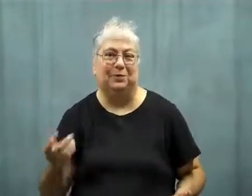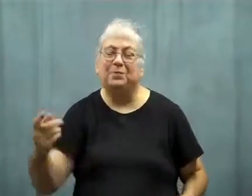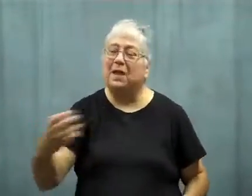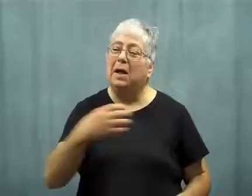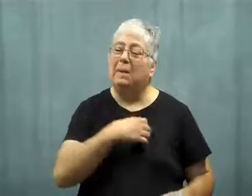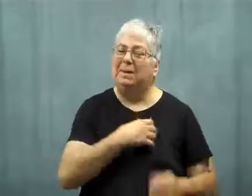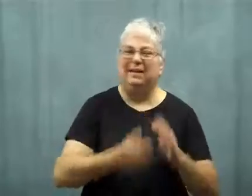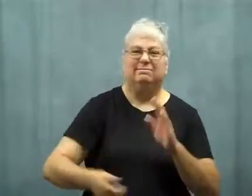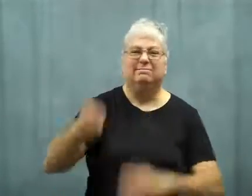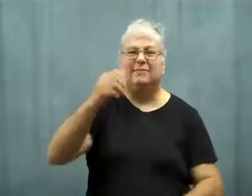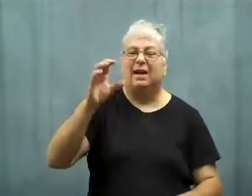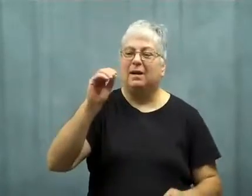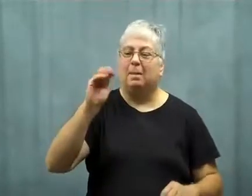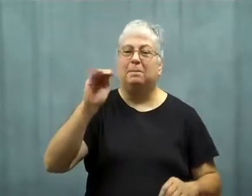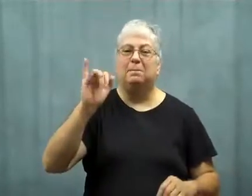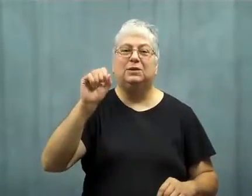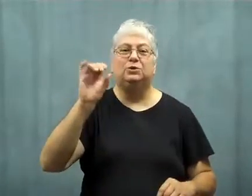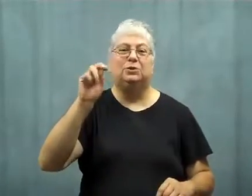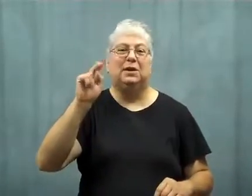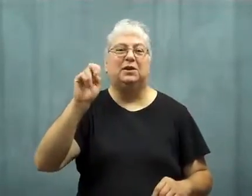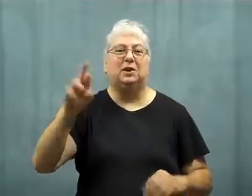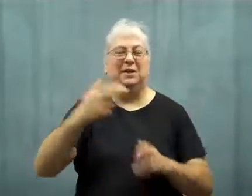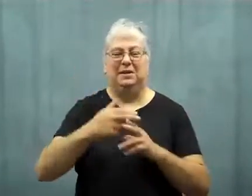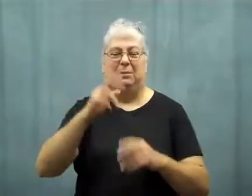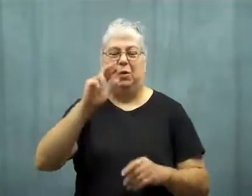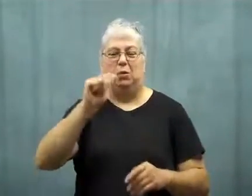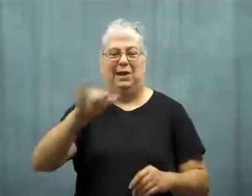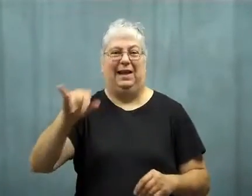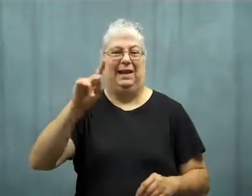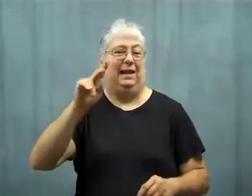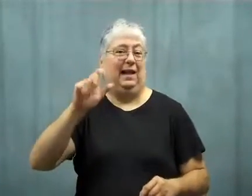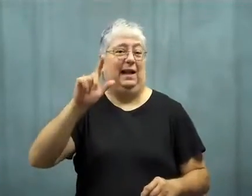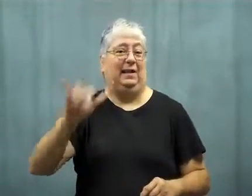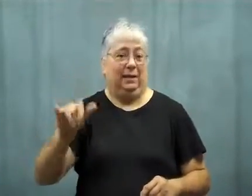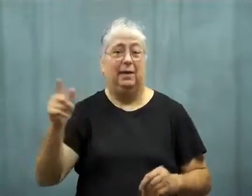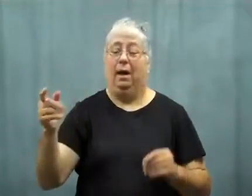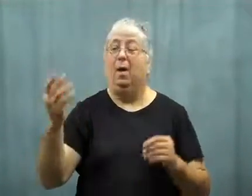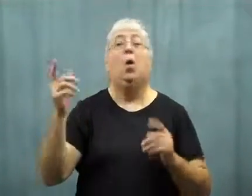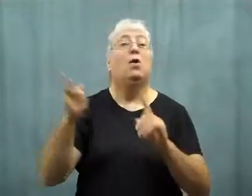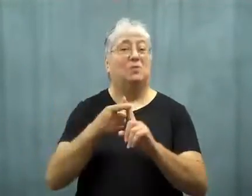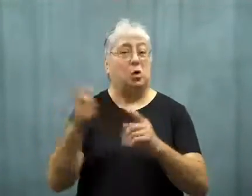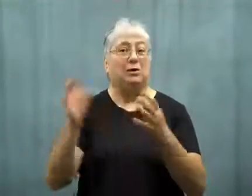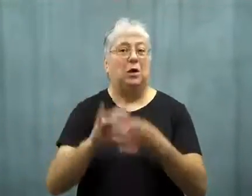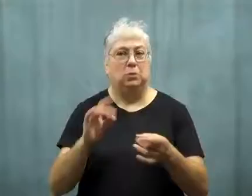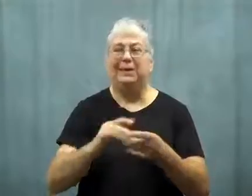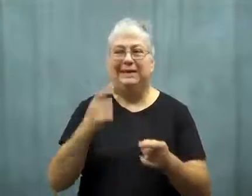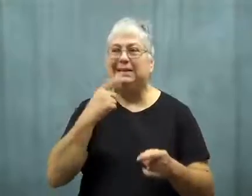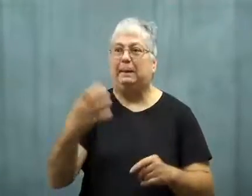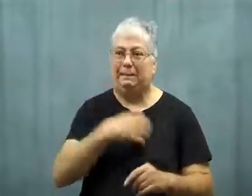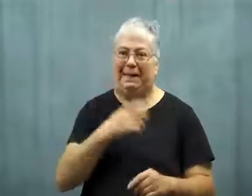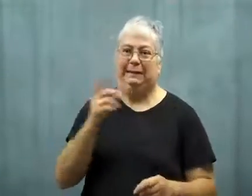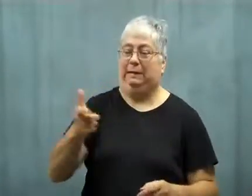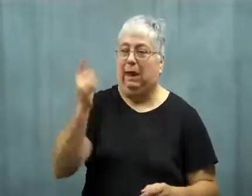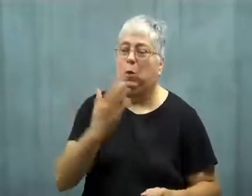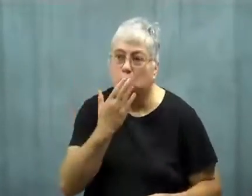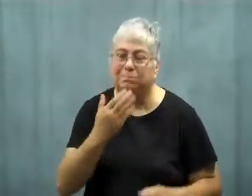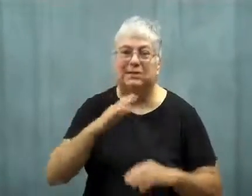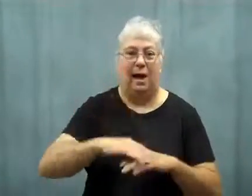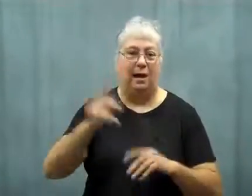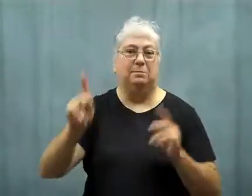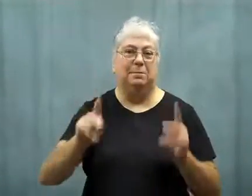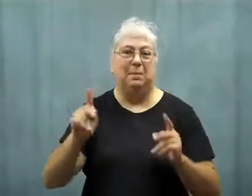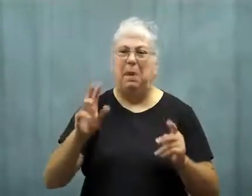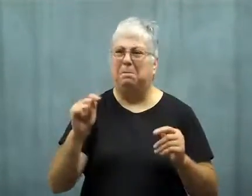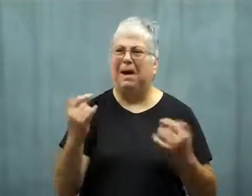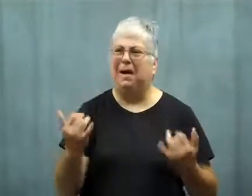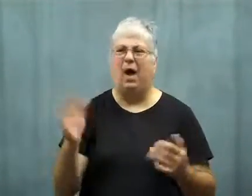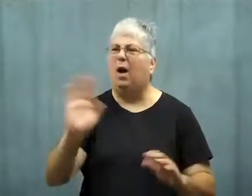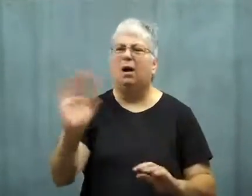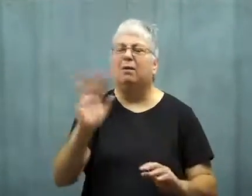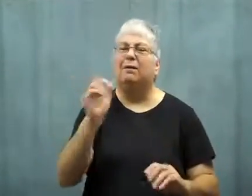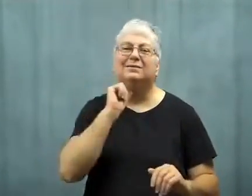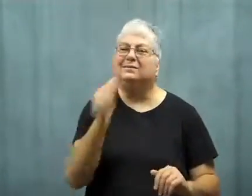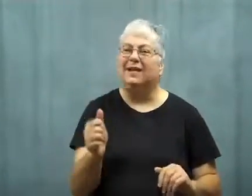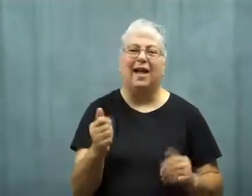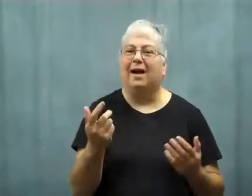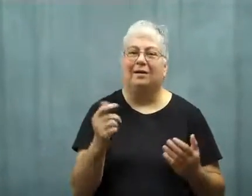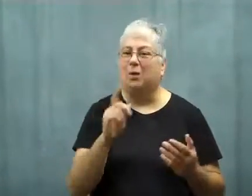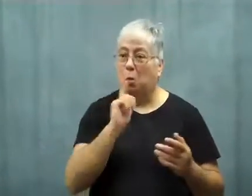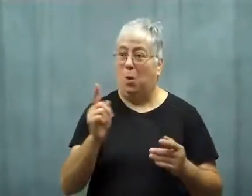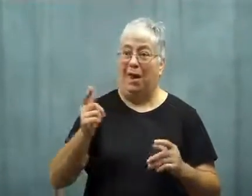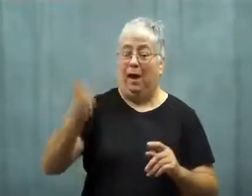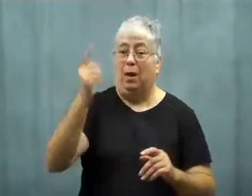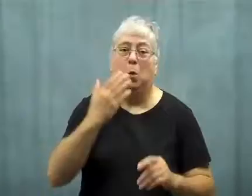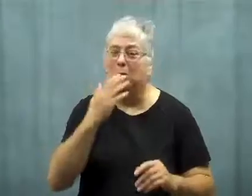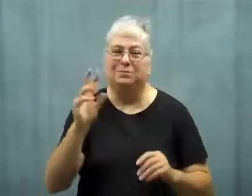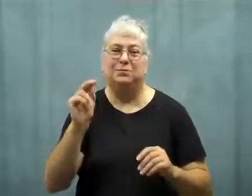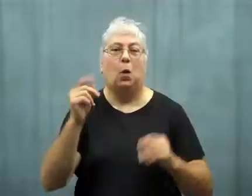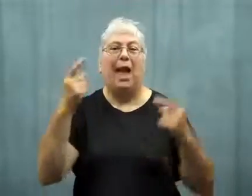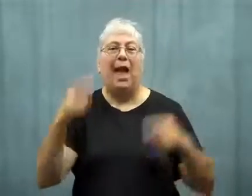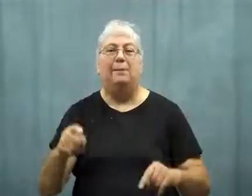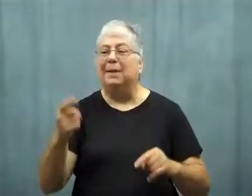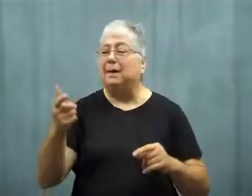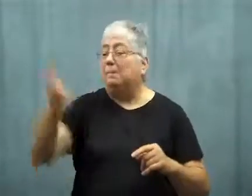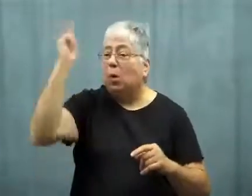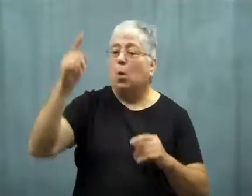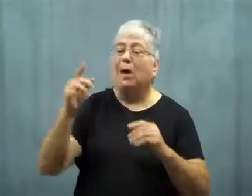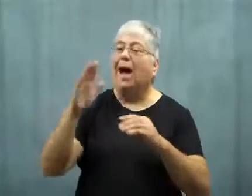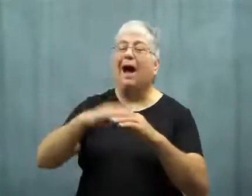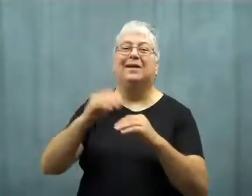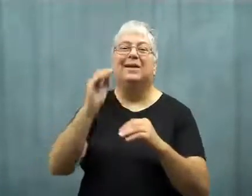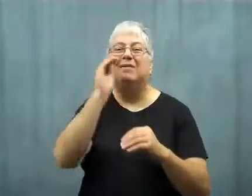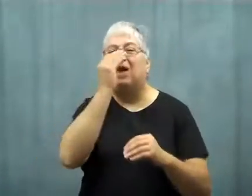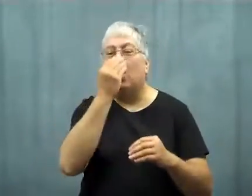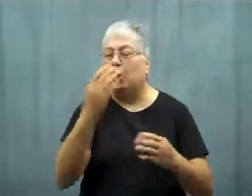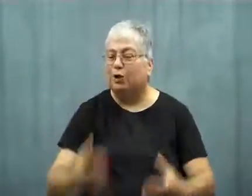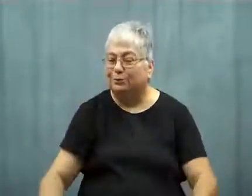Police Commissioner Ray Kelly at first said police bullets hit them.